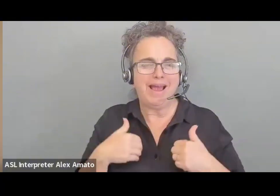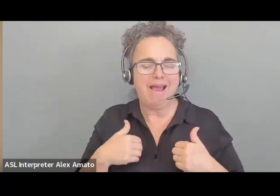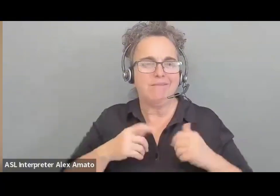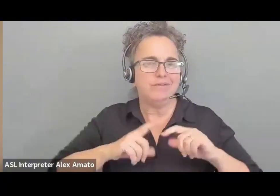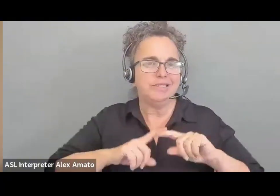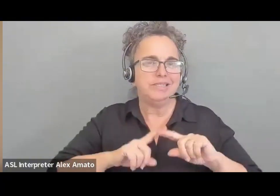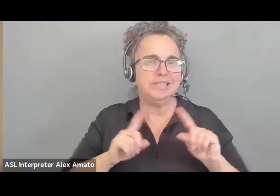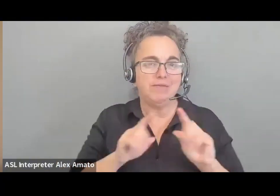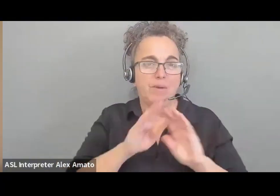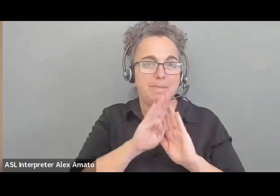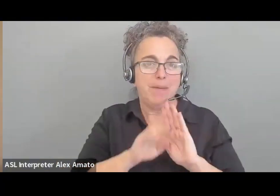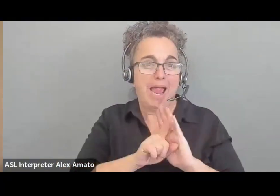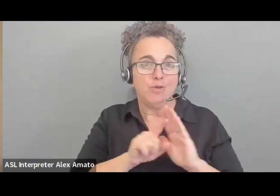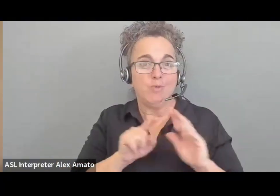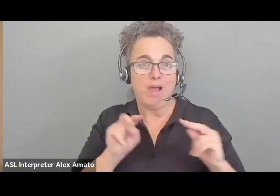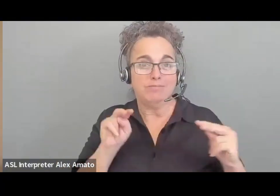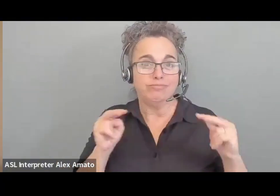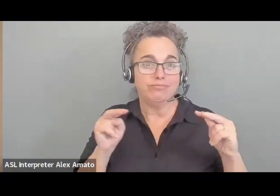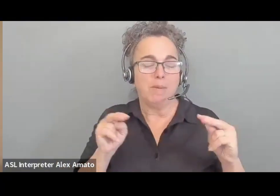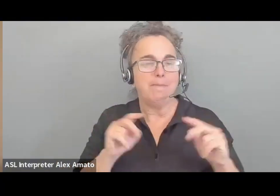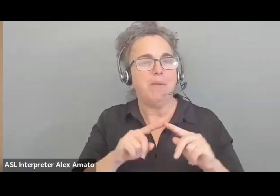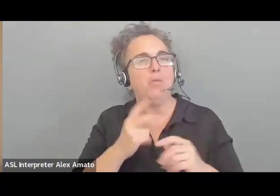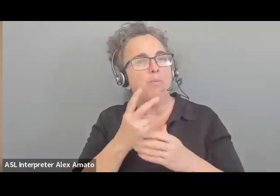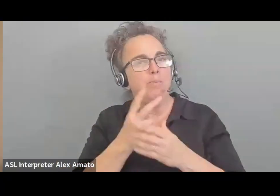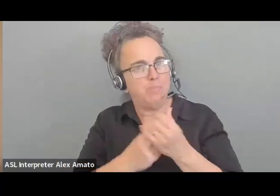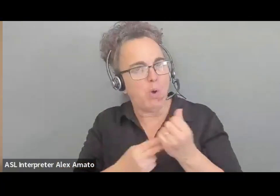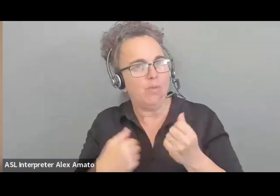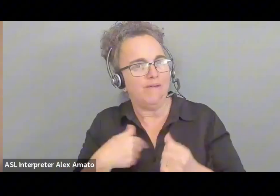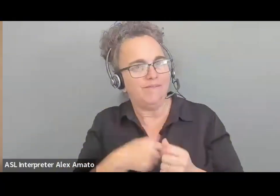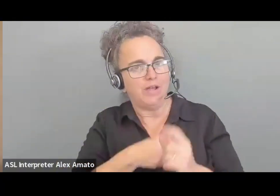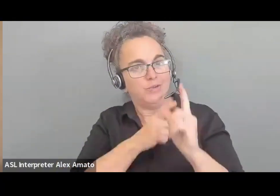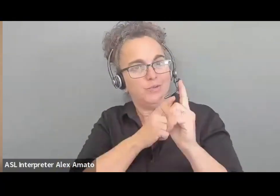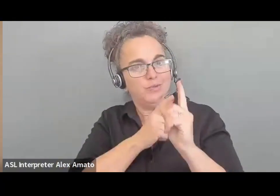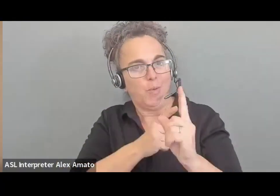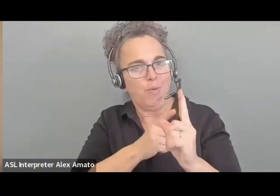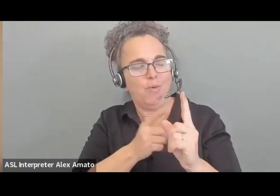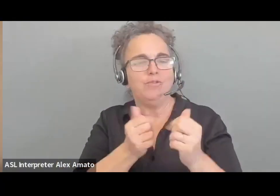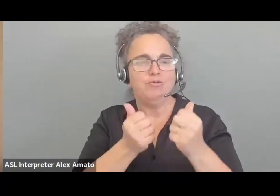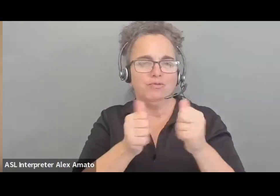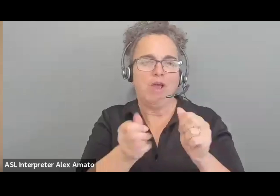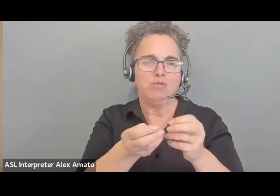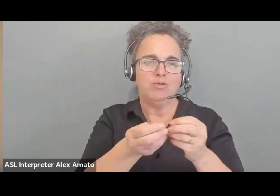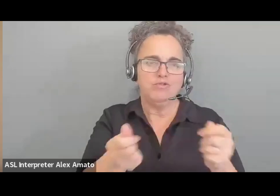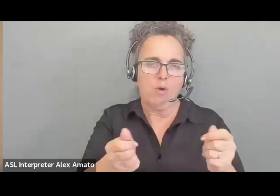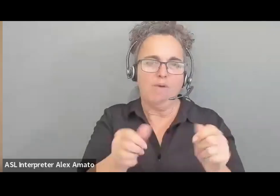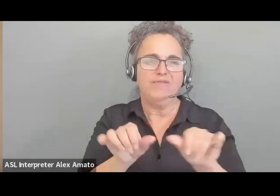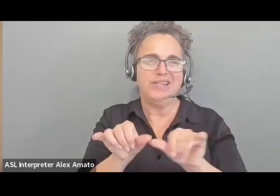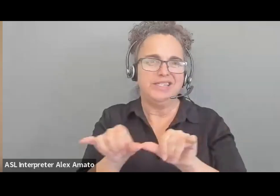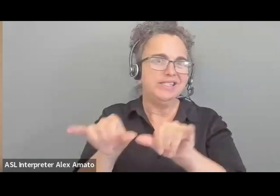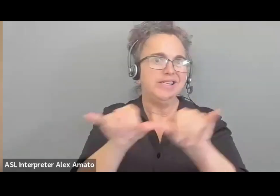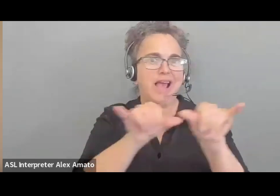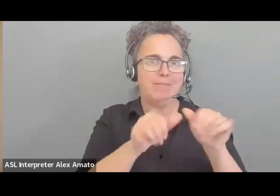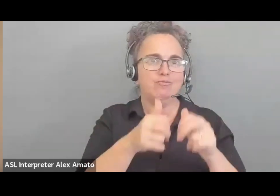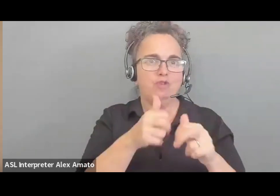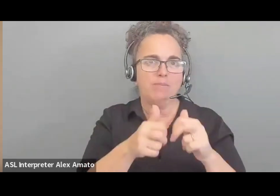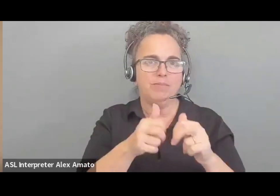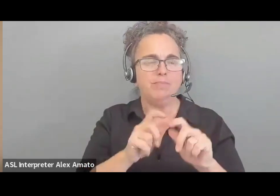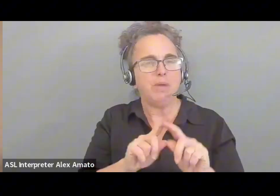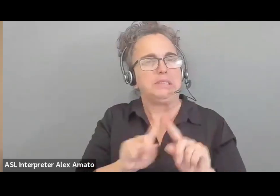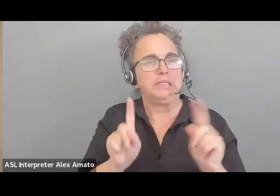backgrounds and we're both trying to ultimately solve the same thing in the world, but with different ways.